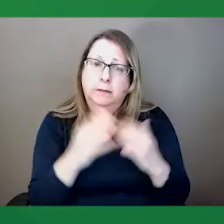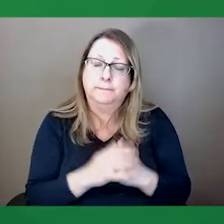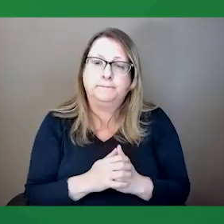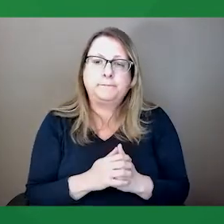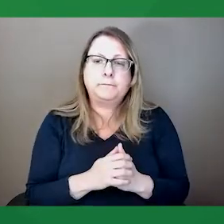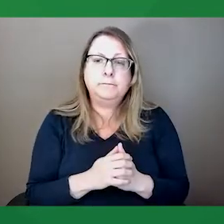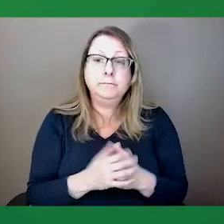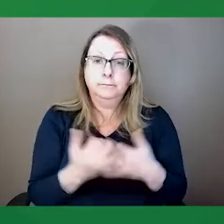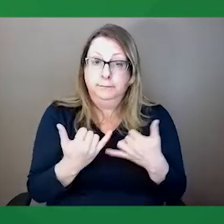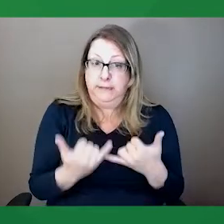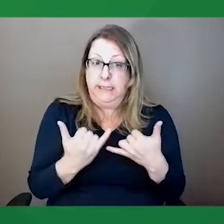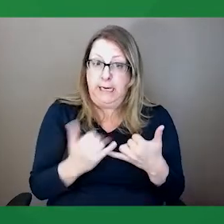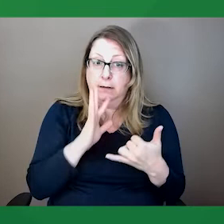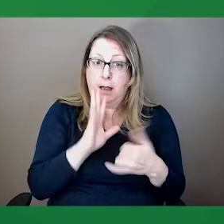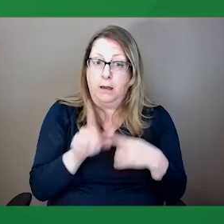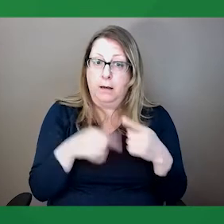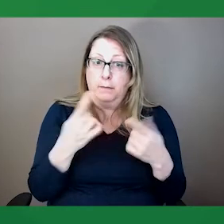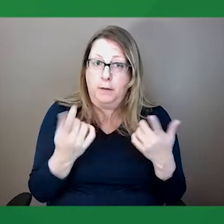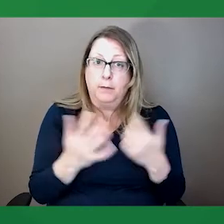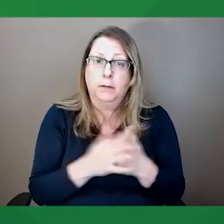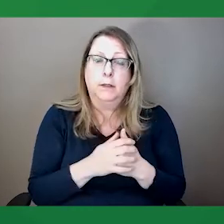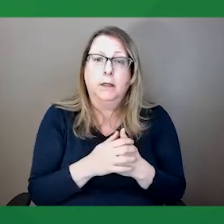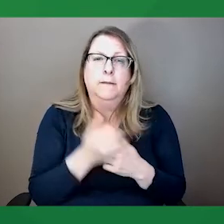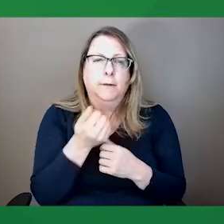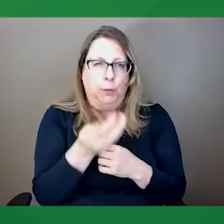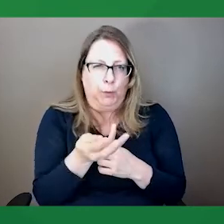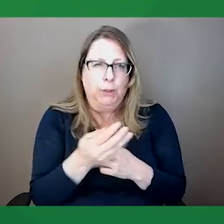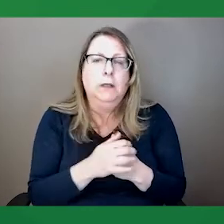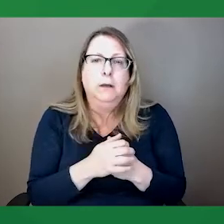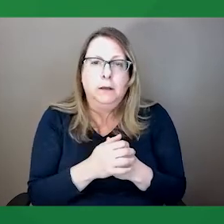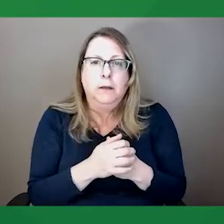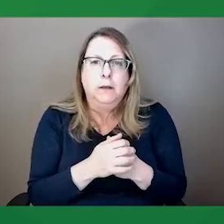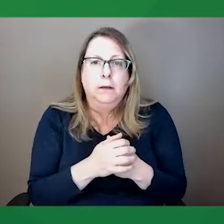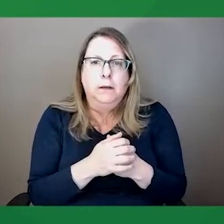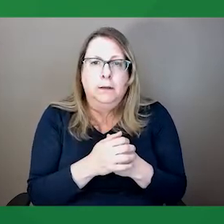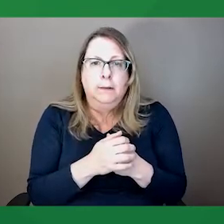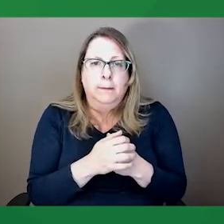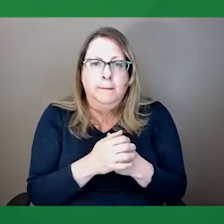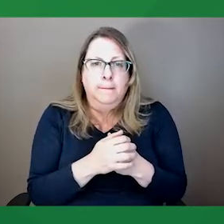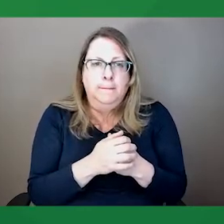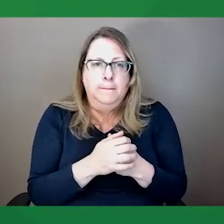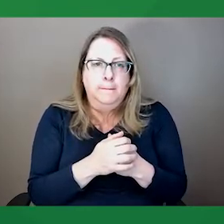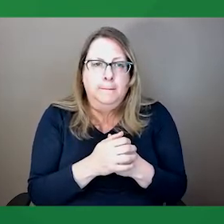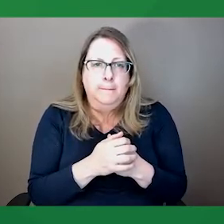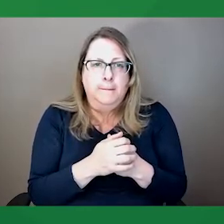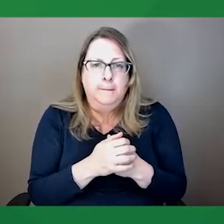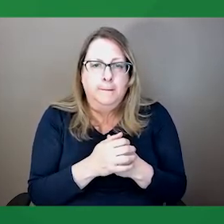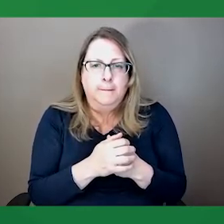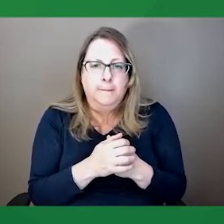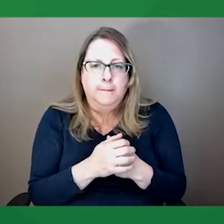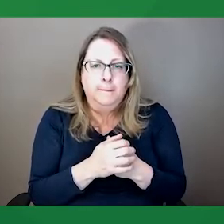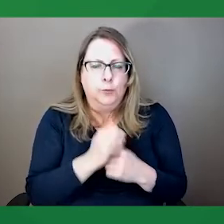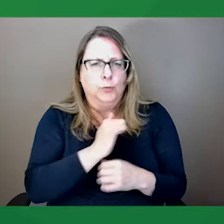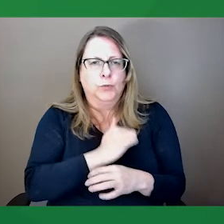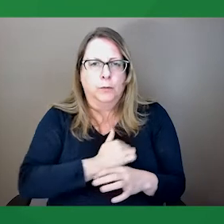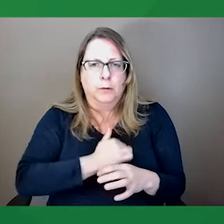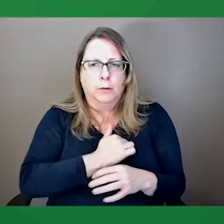So because there are too many of them, I am going to be talking only about the keyword. I don't think I have there.